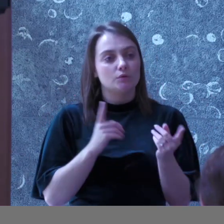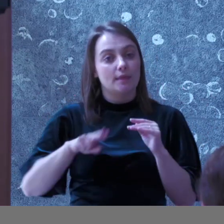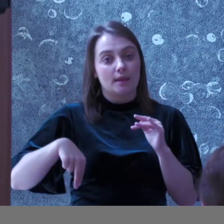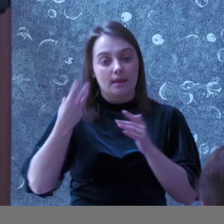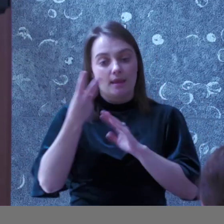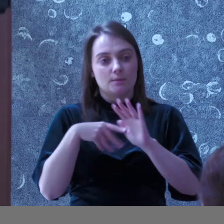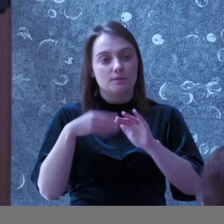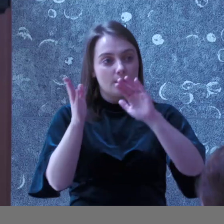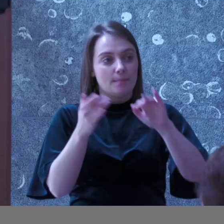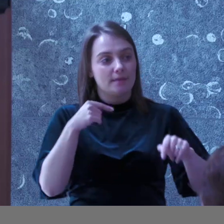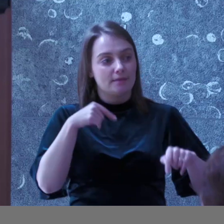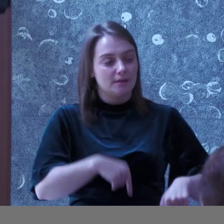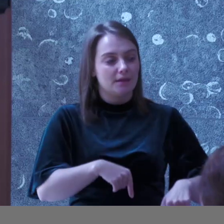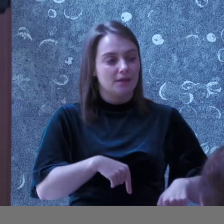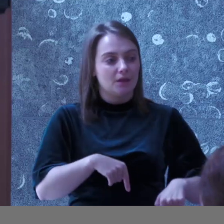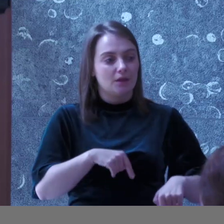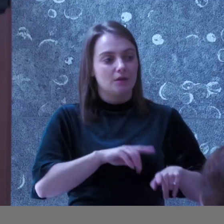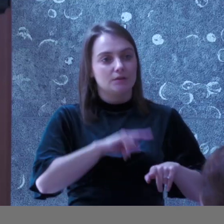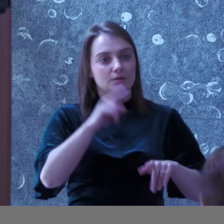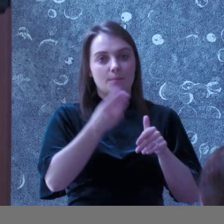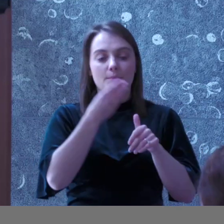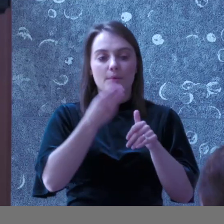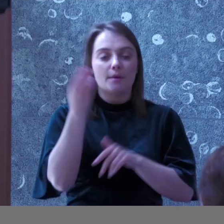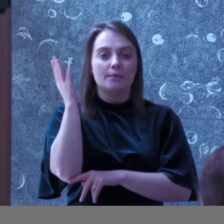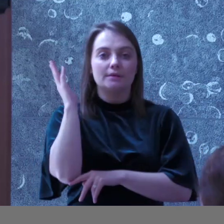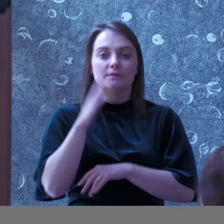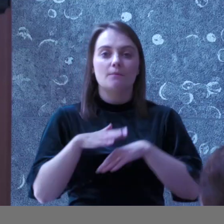here to prepare a presentation for the most senior team in the Department of Education